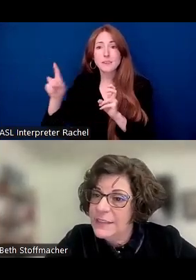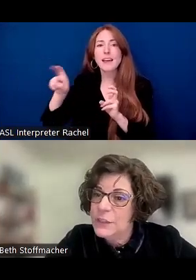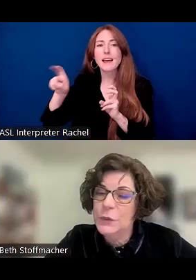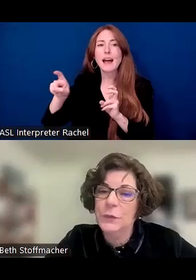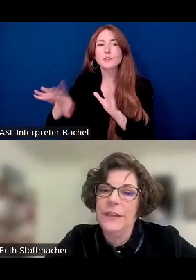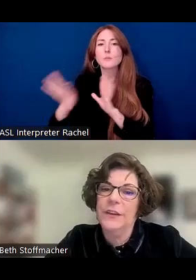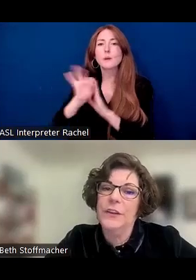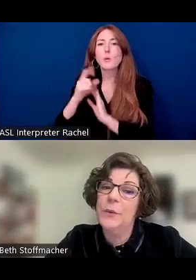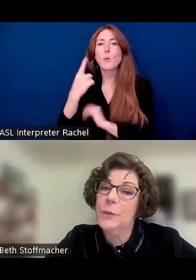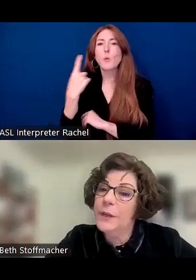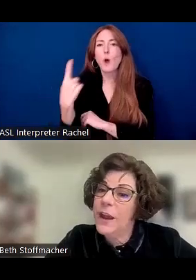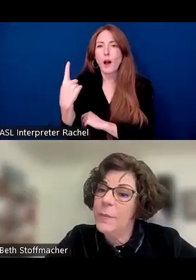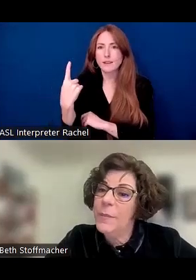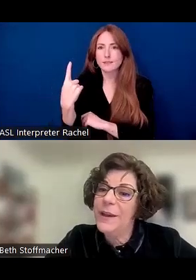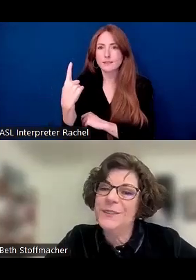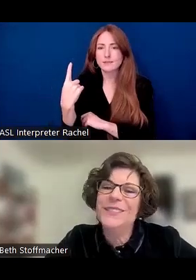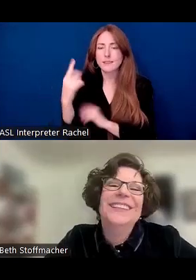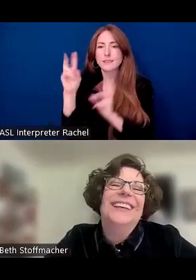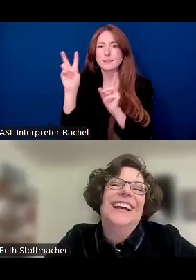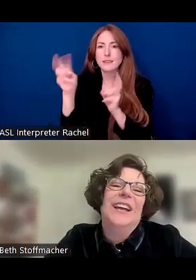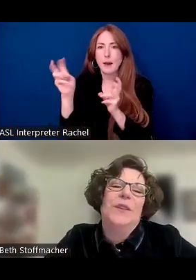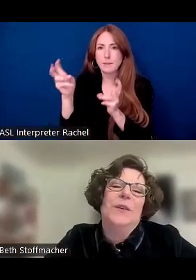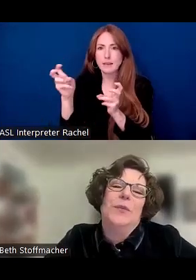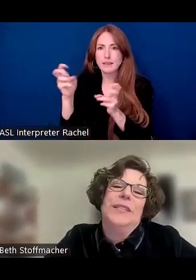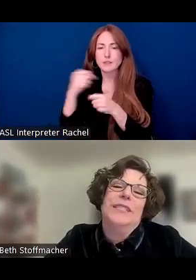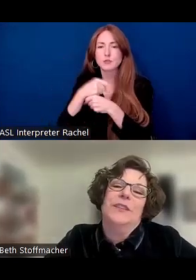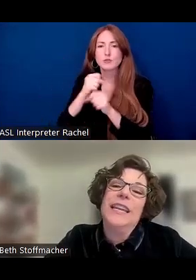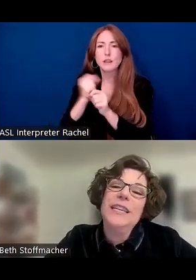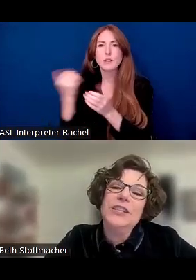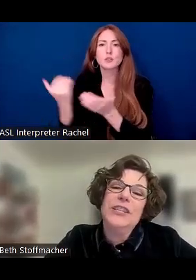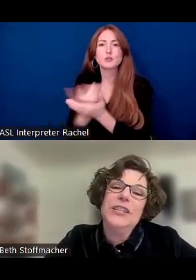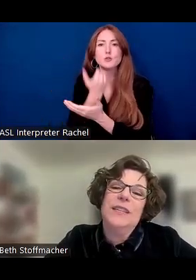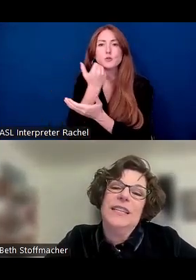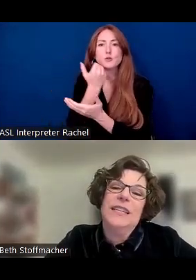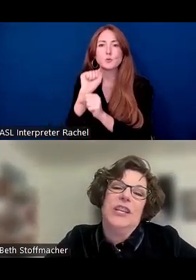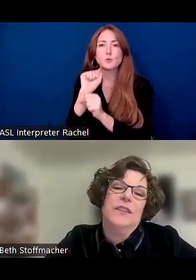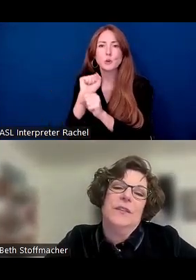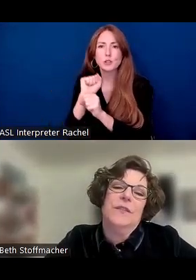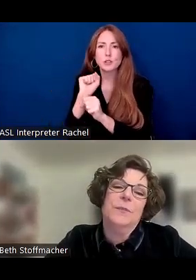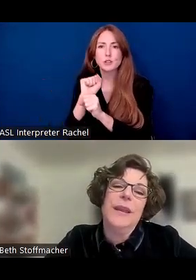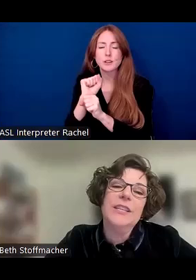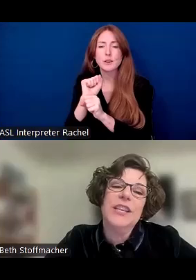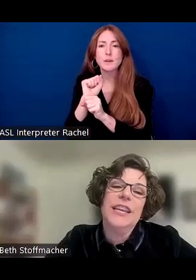to create their new work about the importance of relationships and exchange of information,